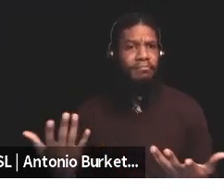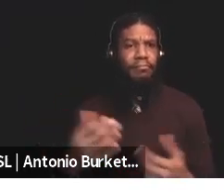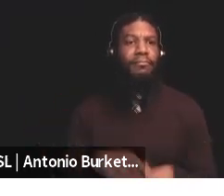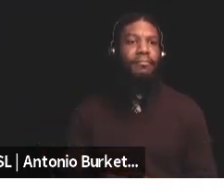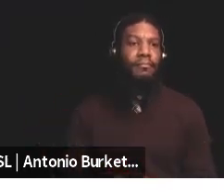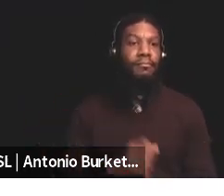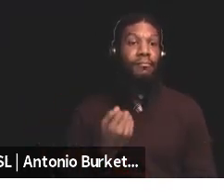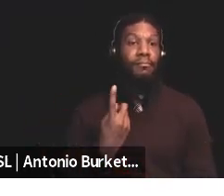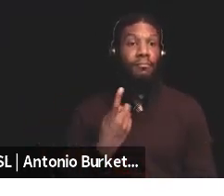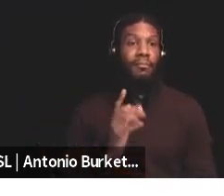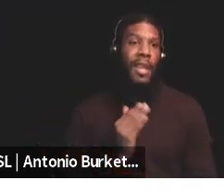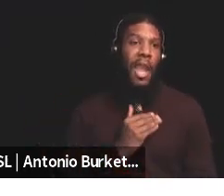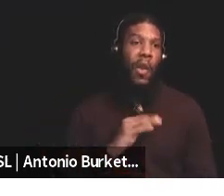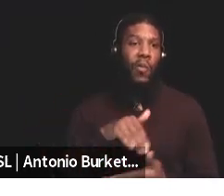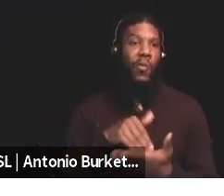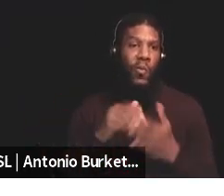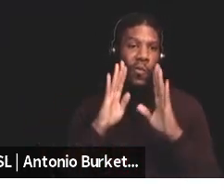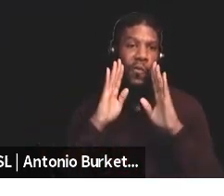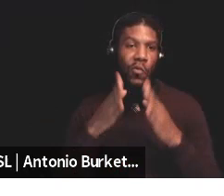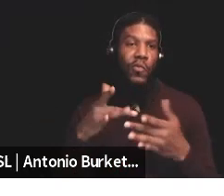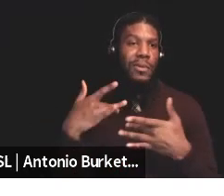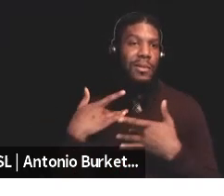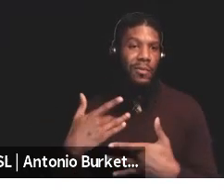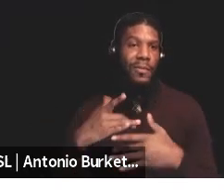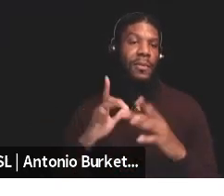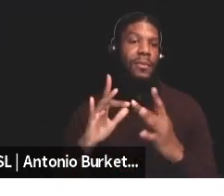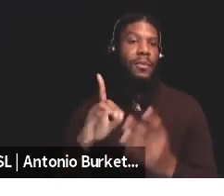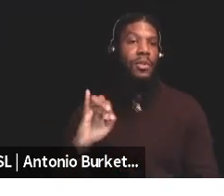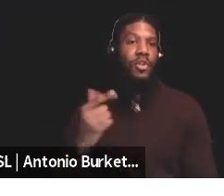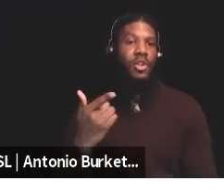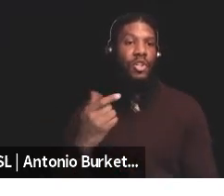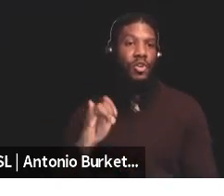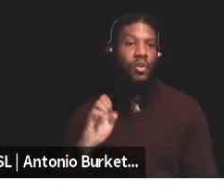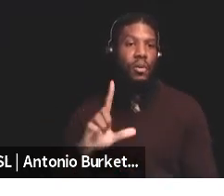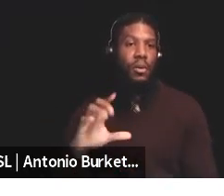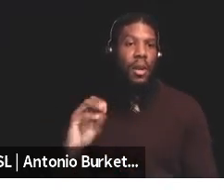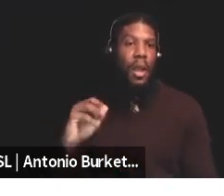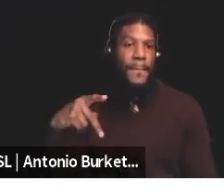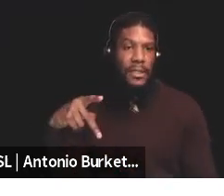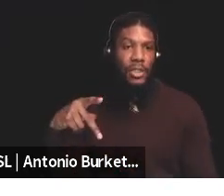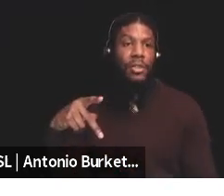center's focus more on digital composition, I've felt a little bit on the outskirts, but